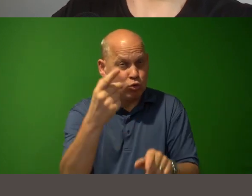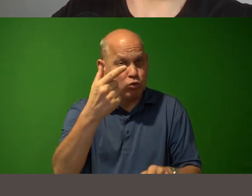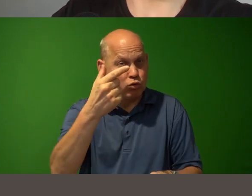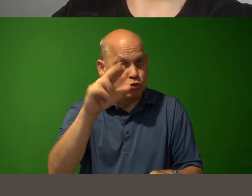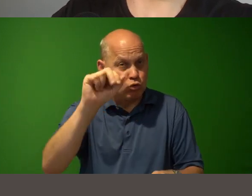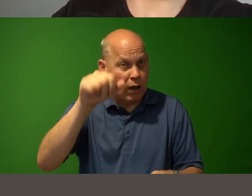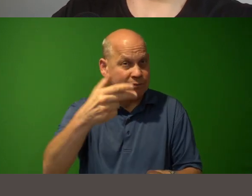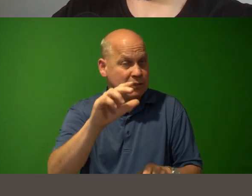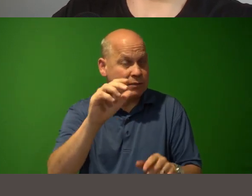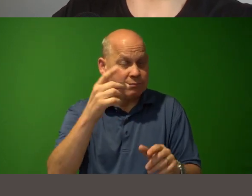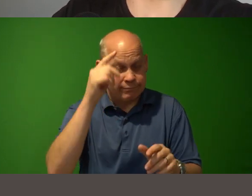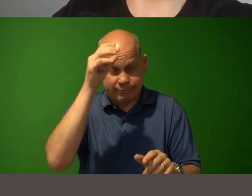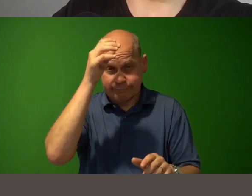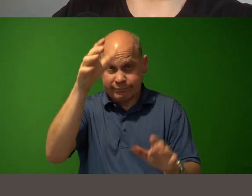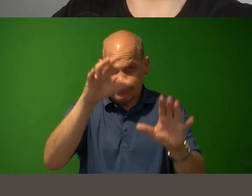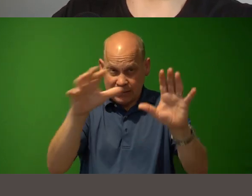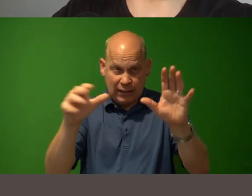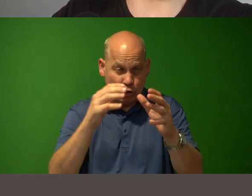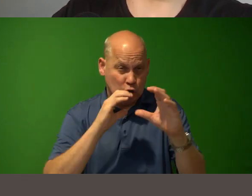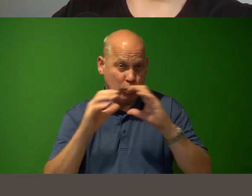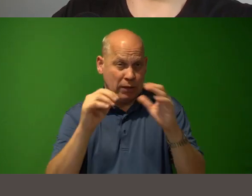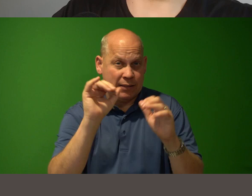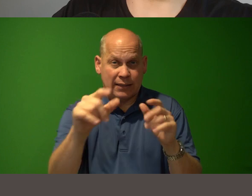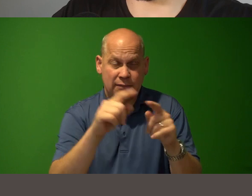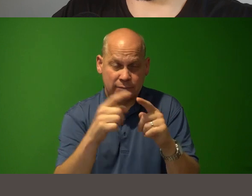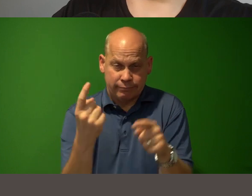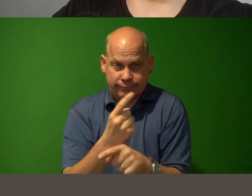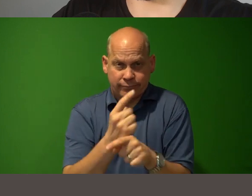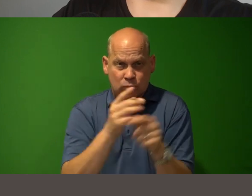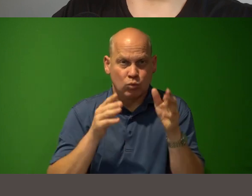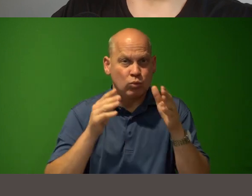graphic principles and being able to communicate this in an adequate way,